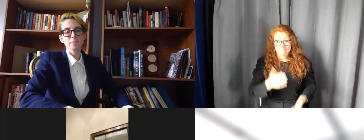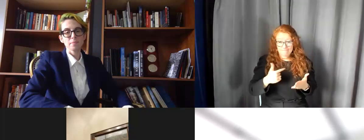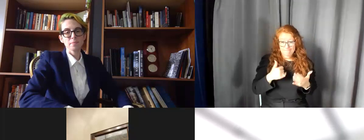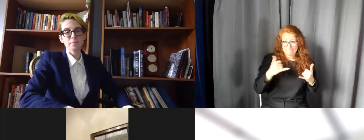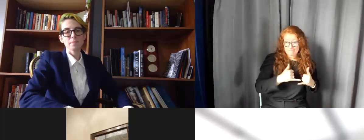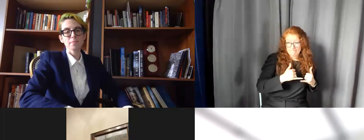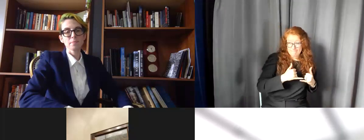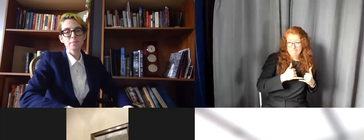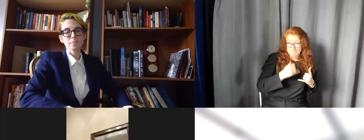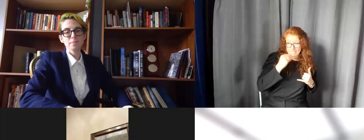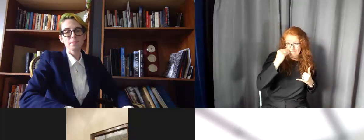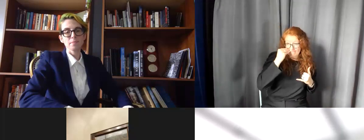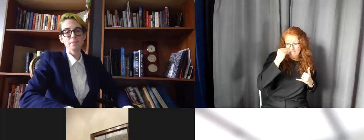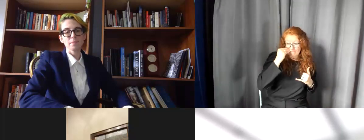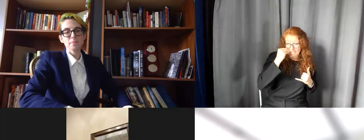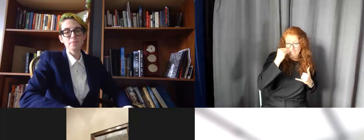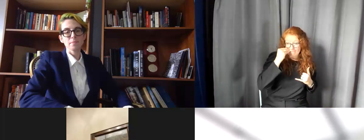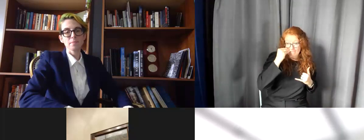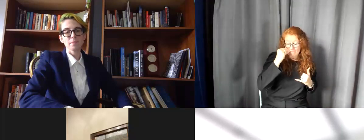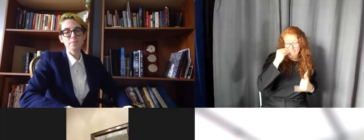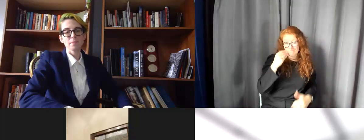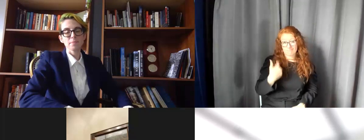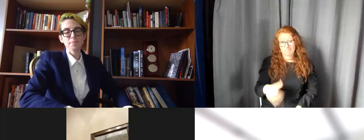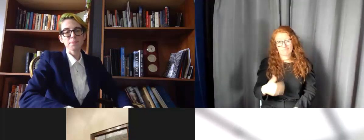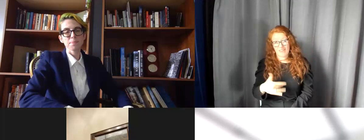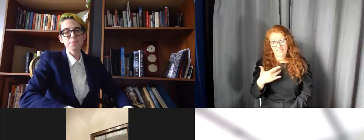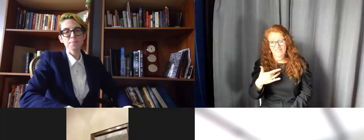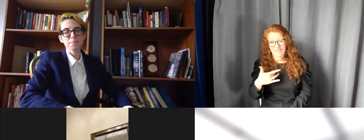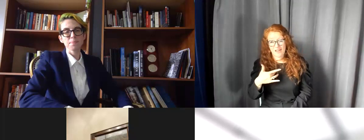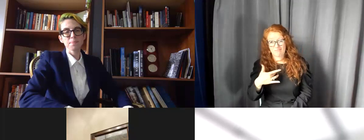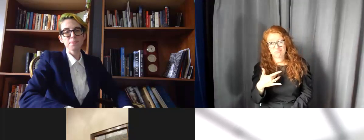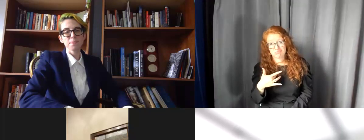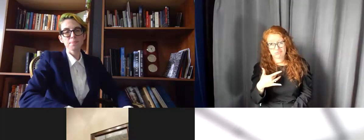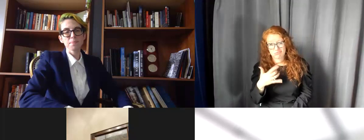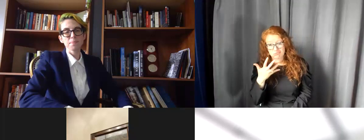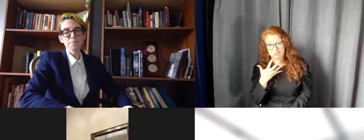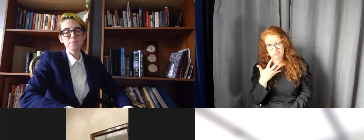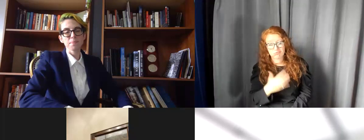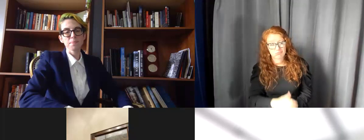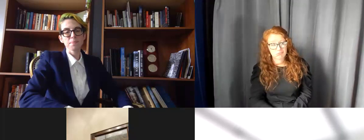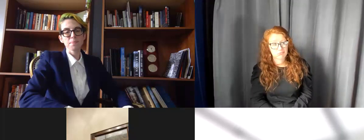Jordan Radford: you know that's Jordan Radford: that's a bummer to me that that isn't more widely